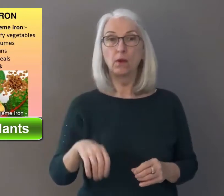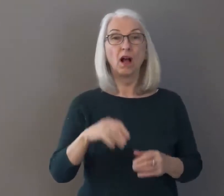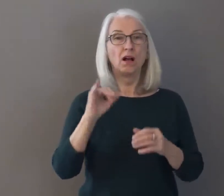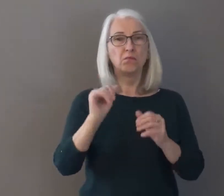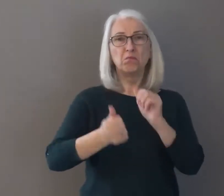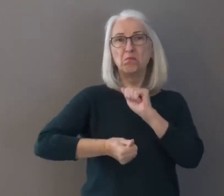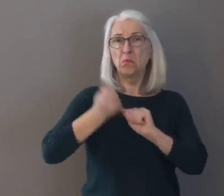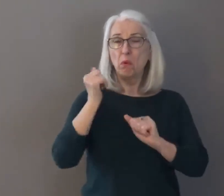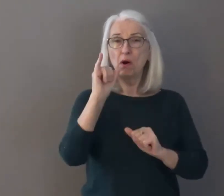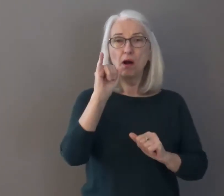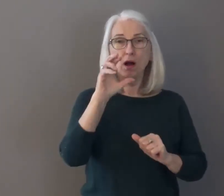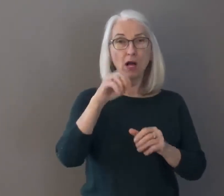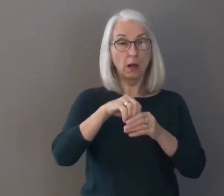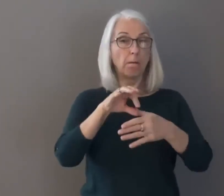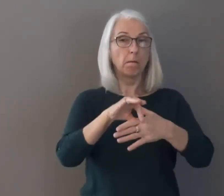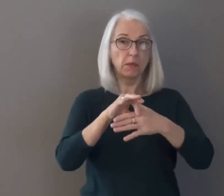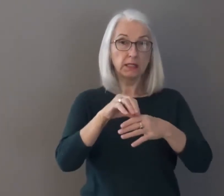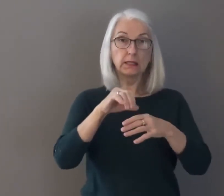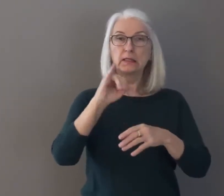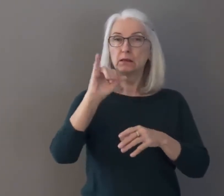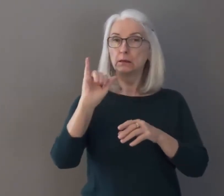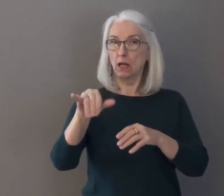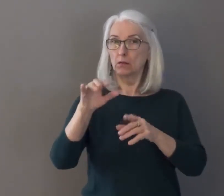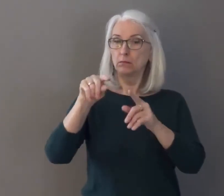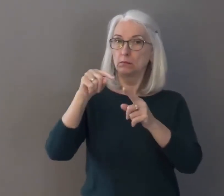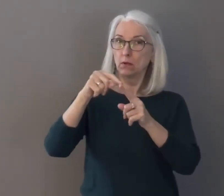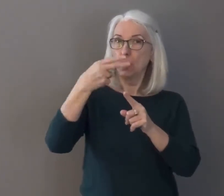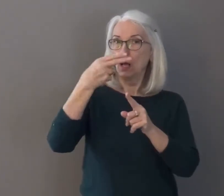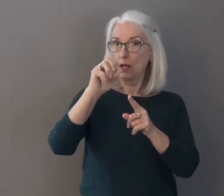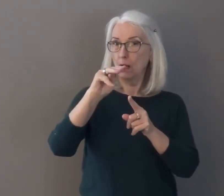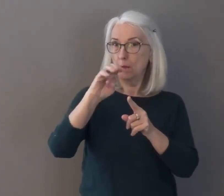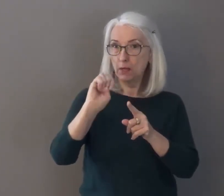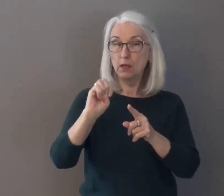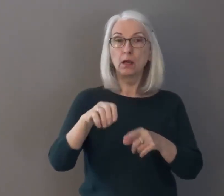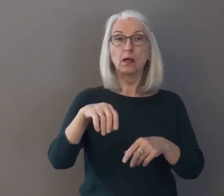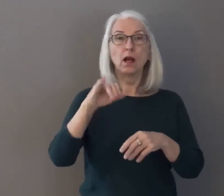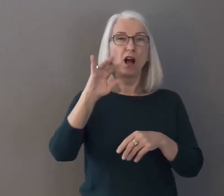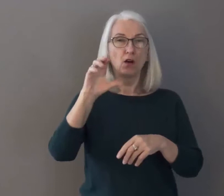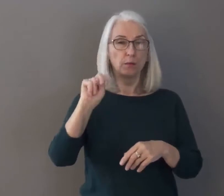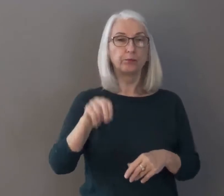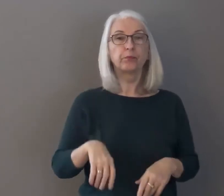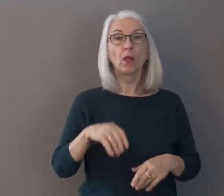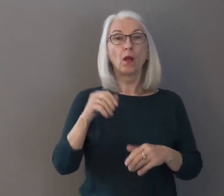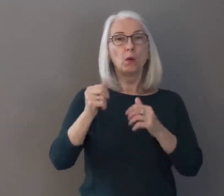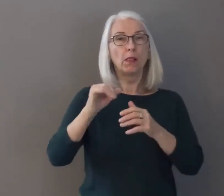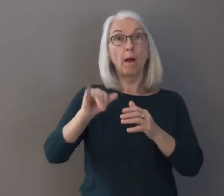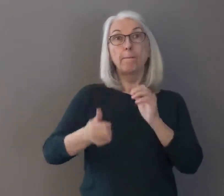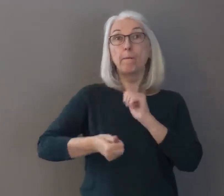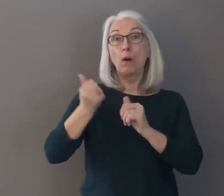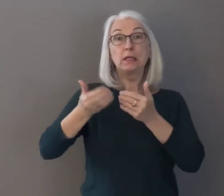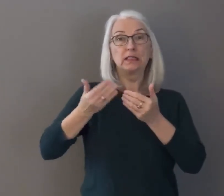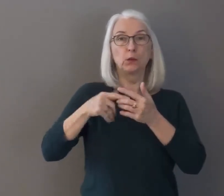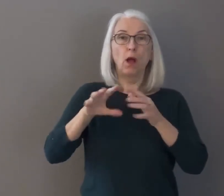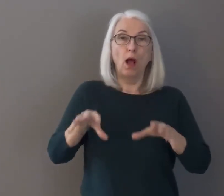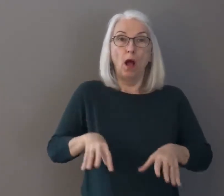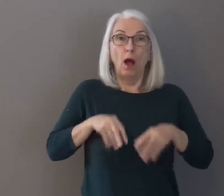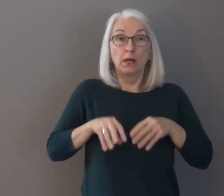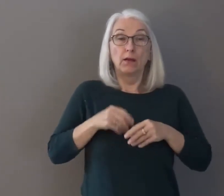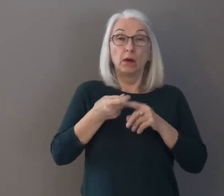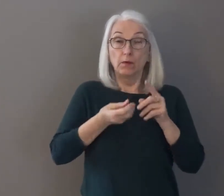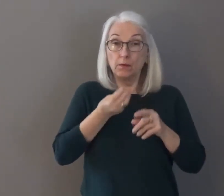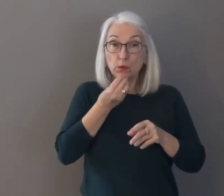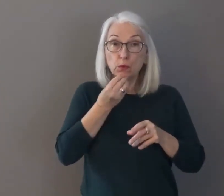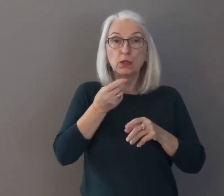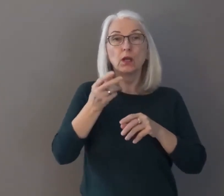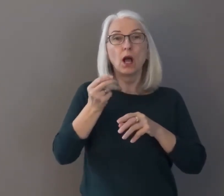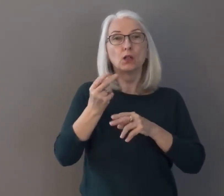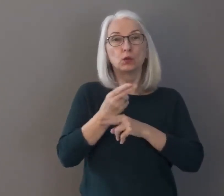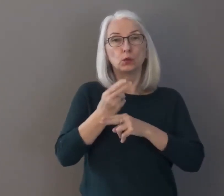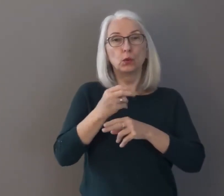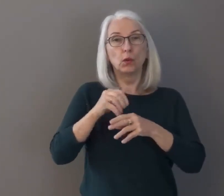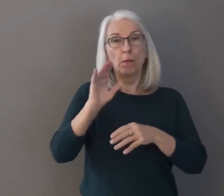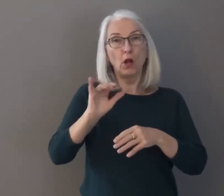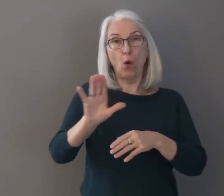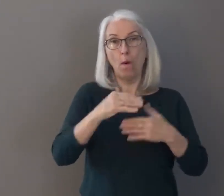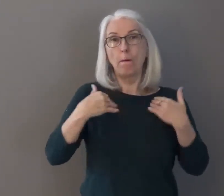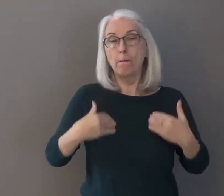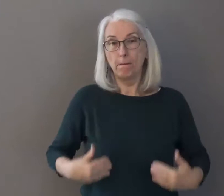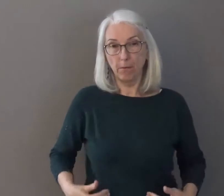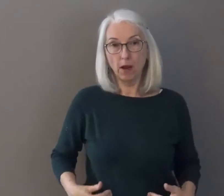Much of the iron in meat is heme iron, which is more easily absorbed from food and used by your body.